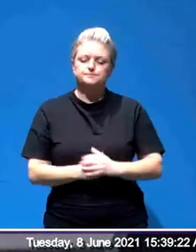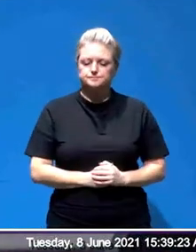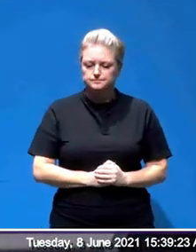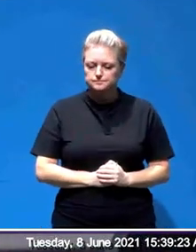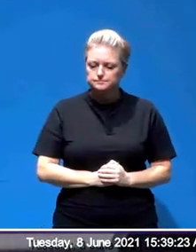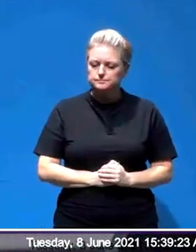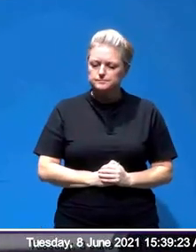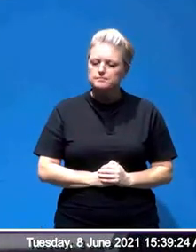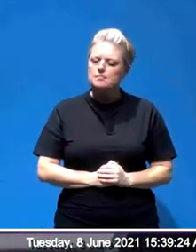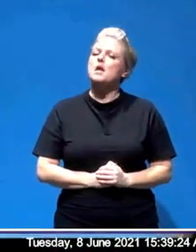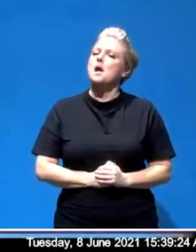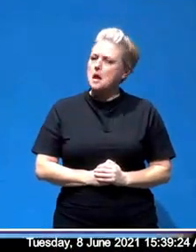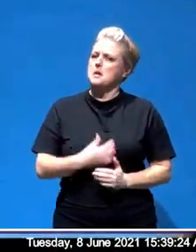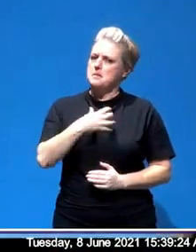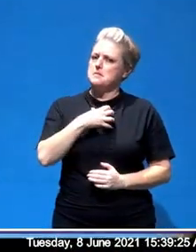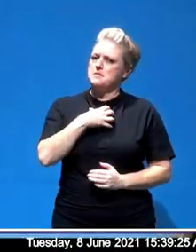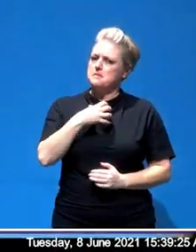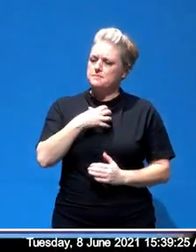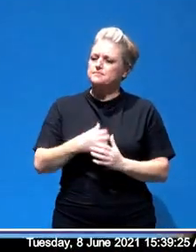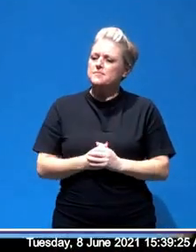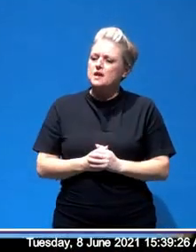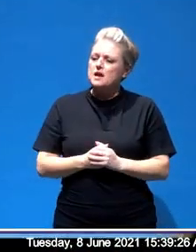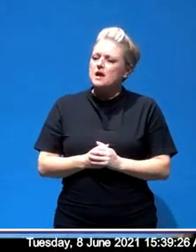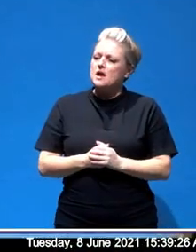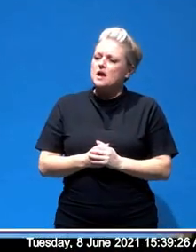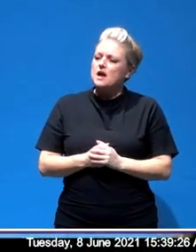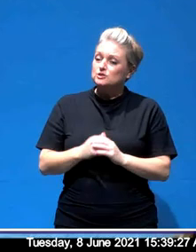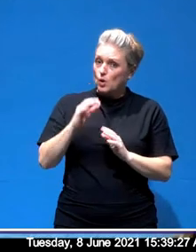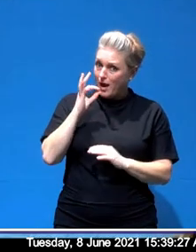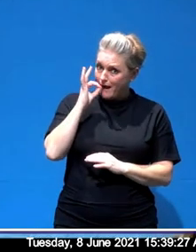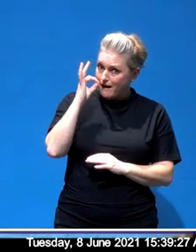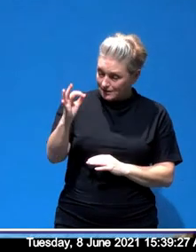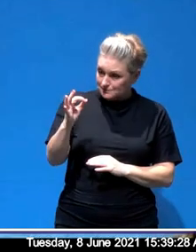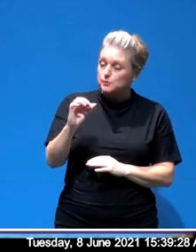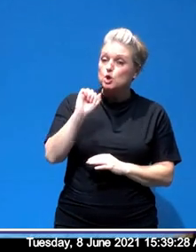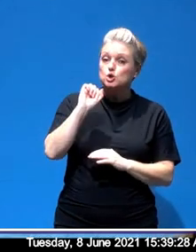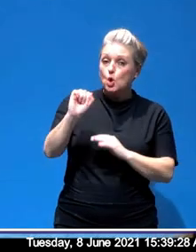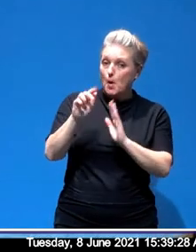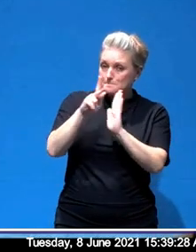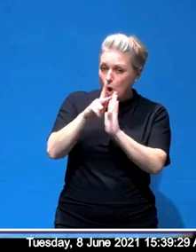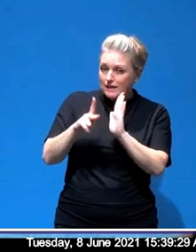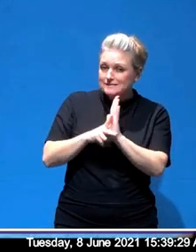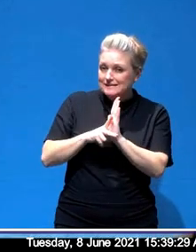I want to return to that in a moment. Have you sought input into the policies that you list in your statement from the